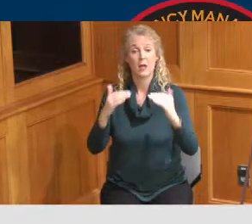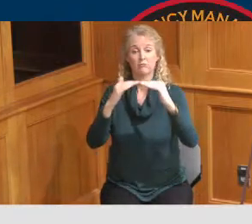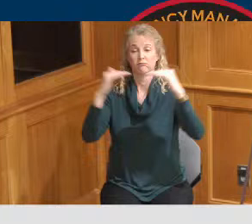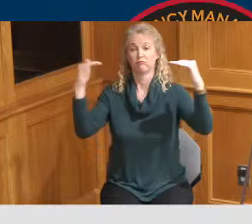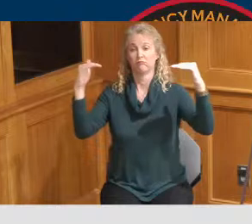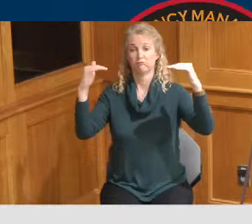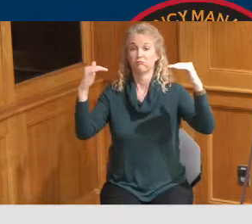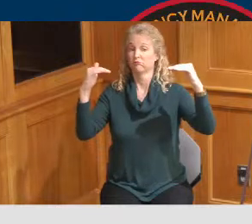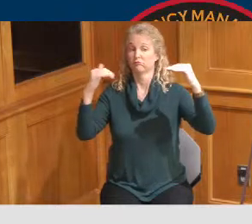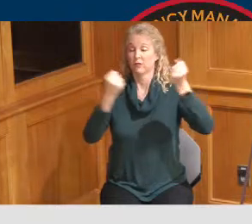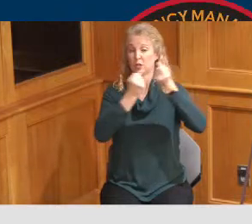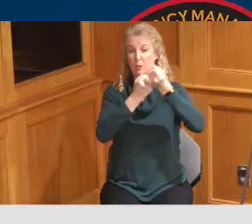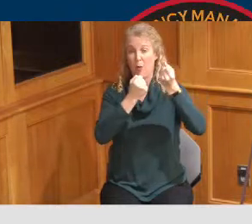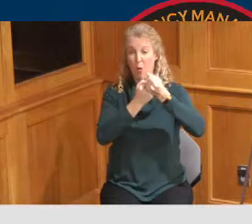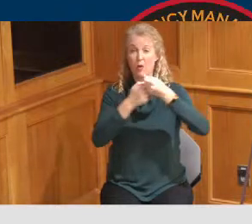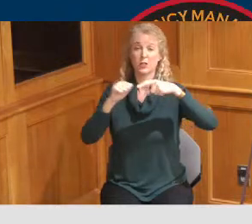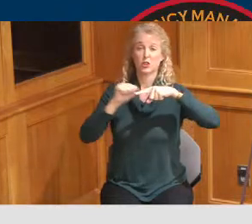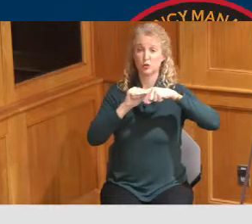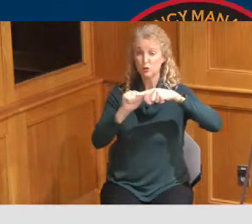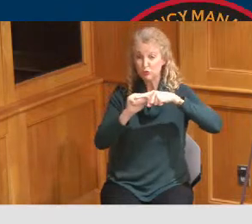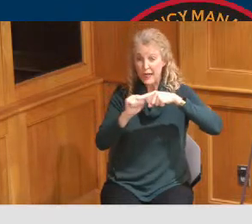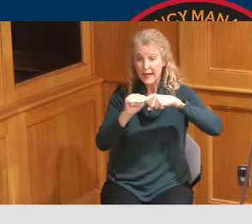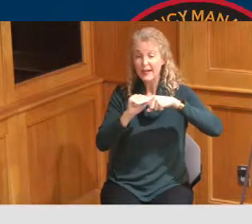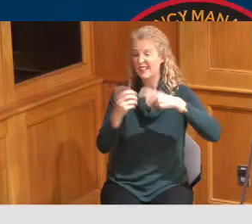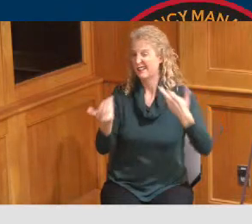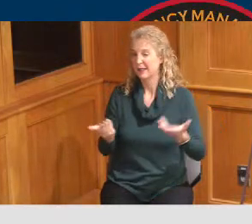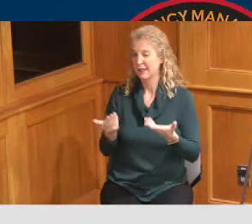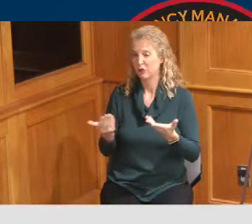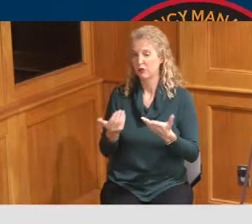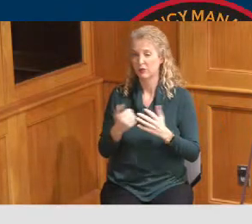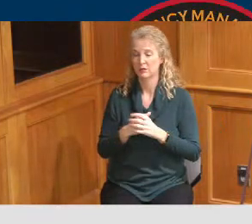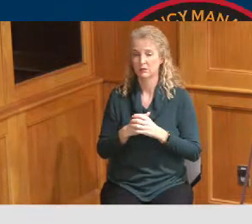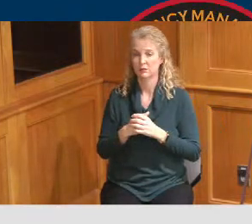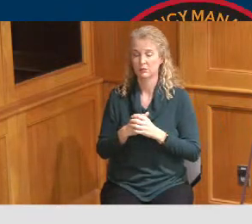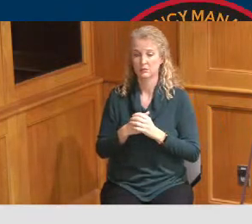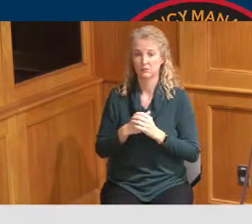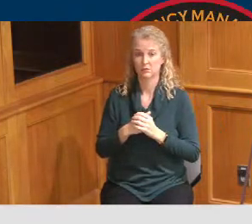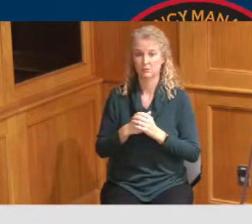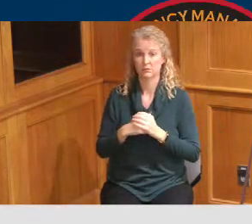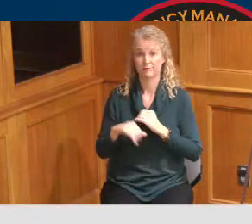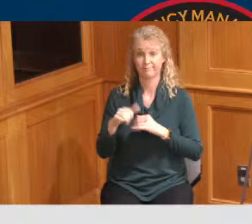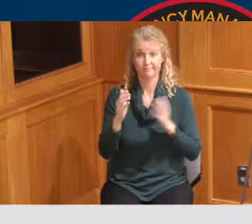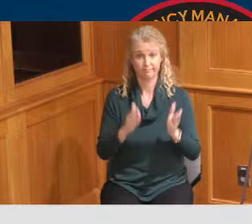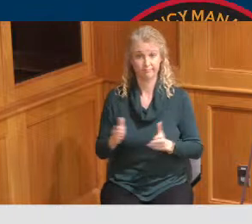that our Hazmat techs receive in Hamilton County that part of the plan is not available